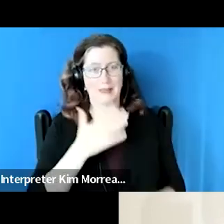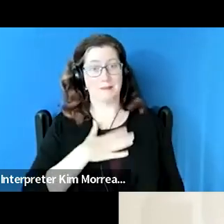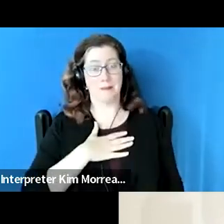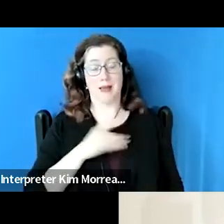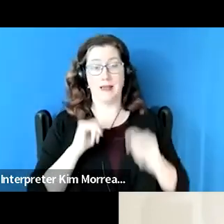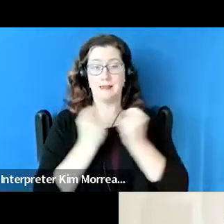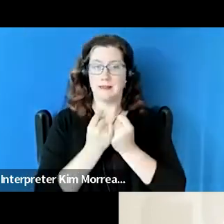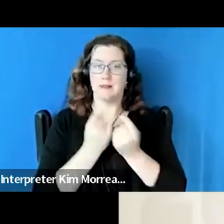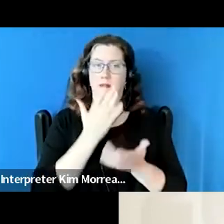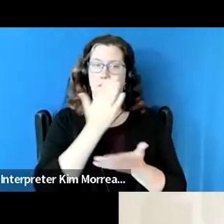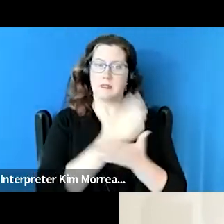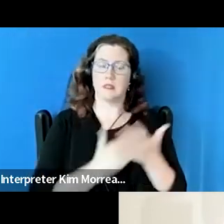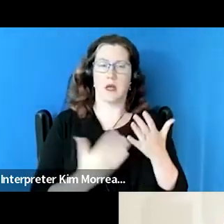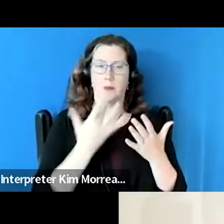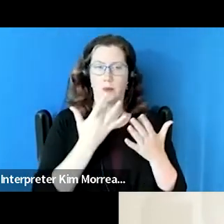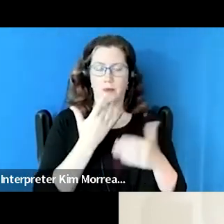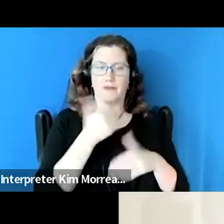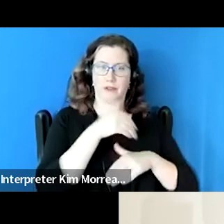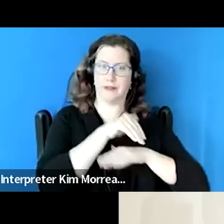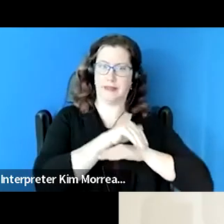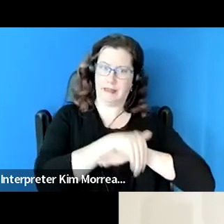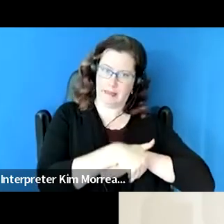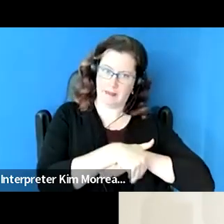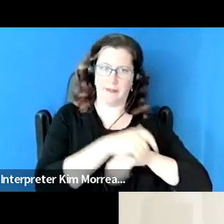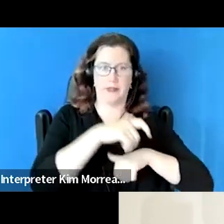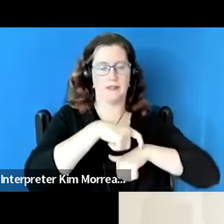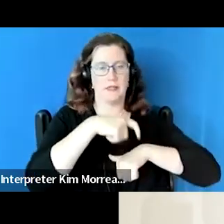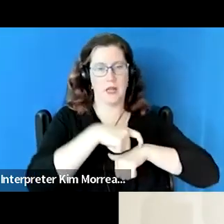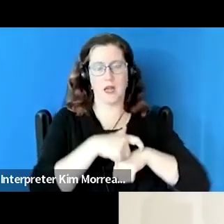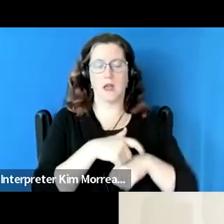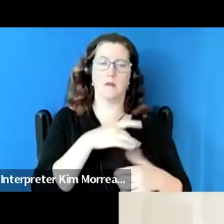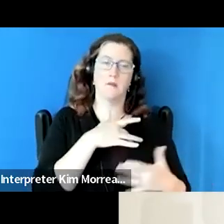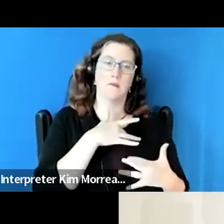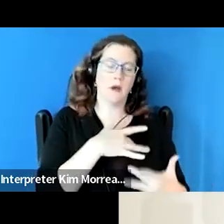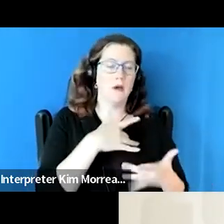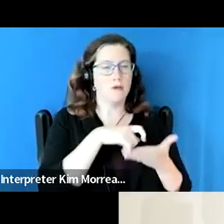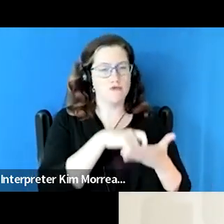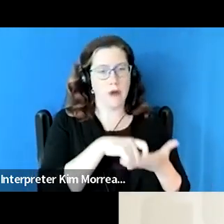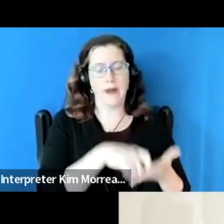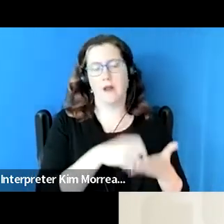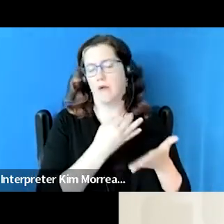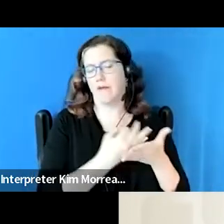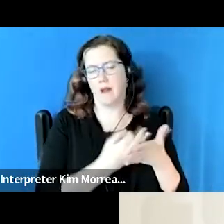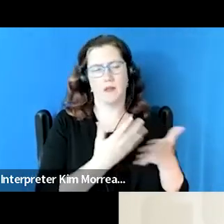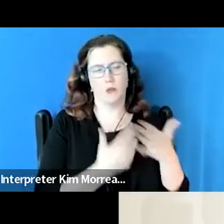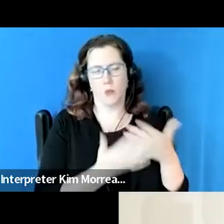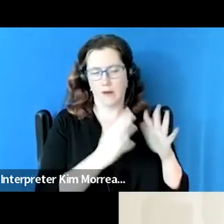to work in the later hours or they do their kind of their writing or their financials or whatever late at night